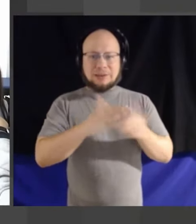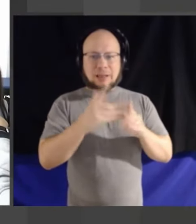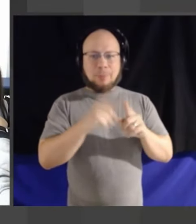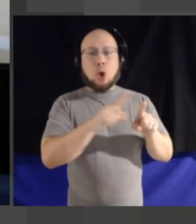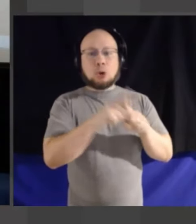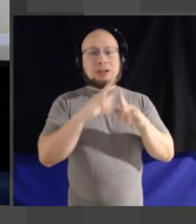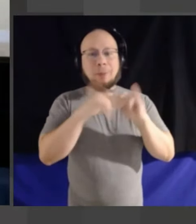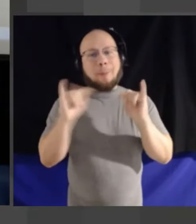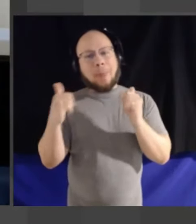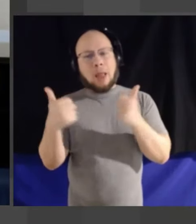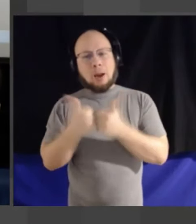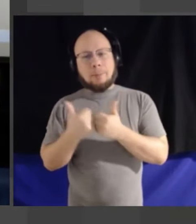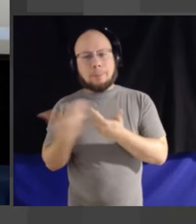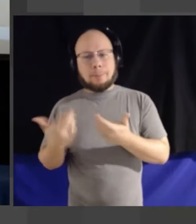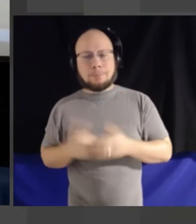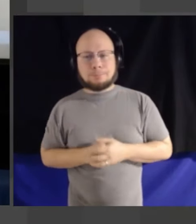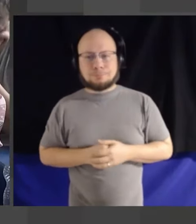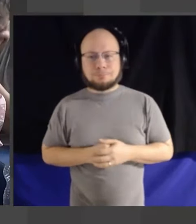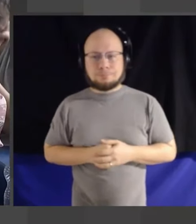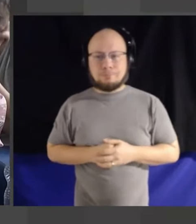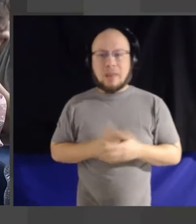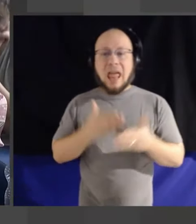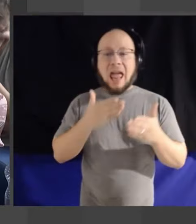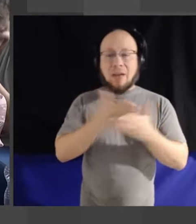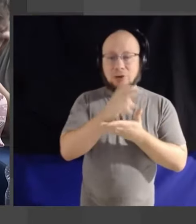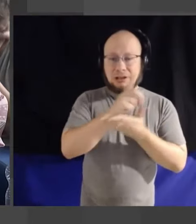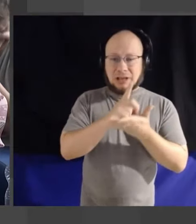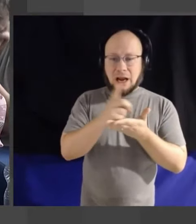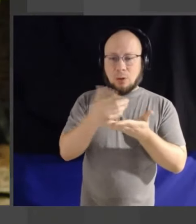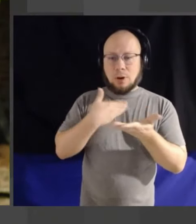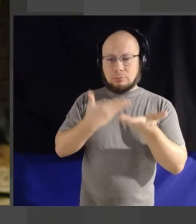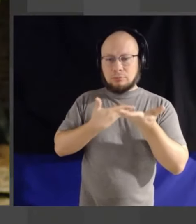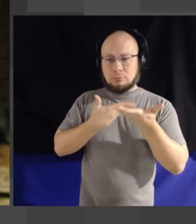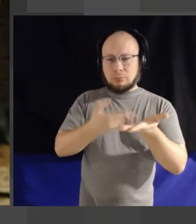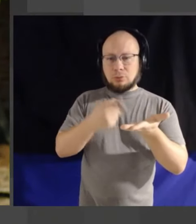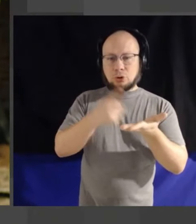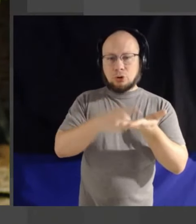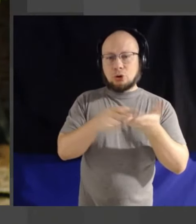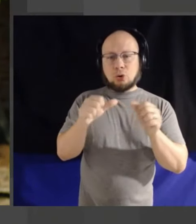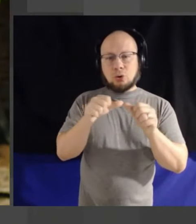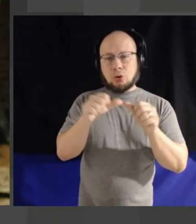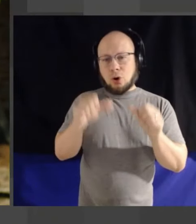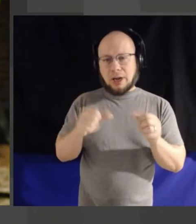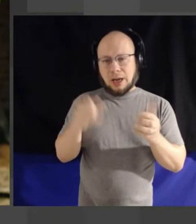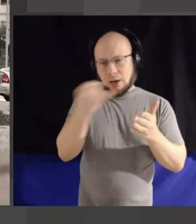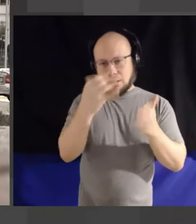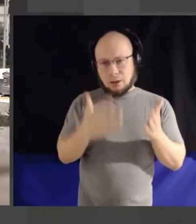CITY WHILE JUST PLAYING. AFTER THAT THE IDEAS WERE PRESENTED TO LOCAL ARCHITECTS